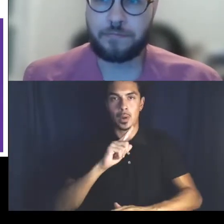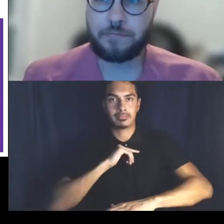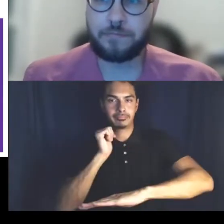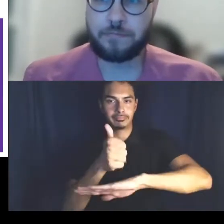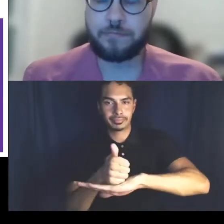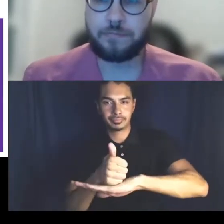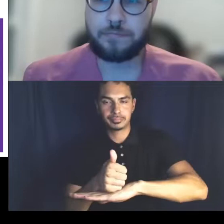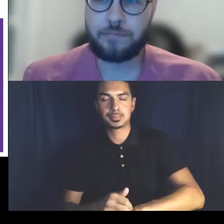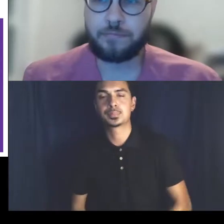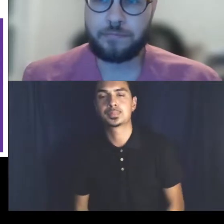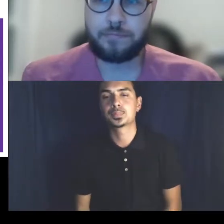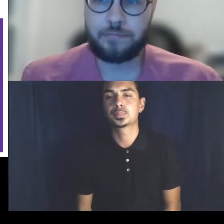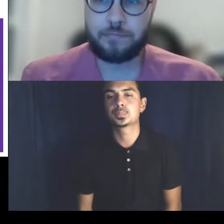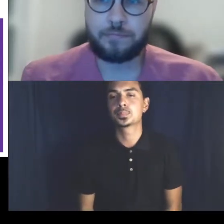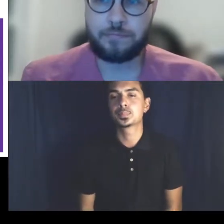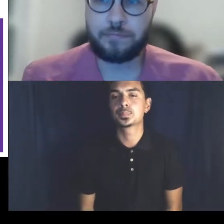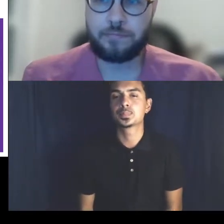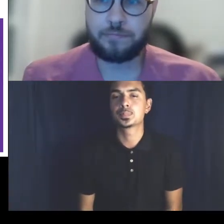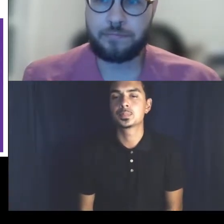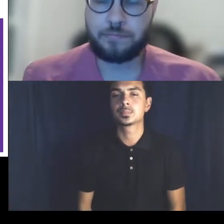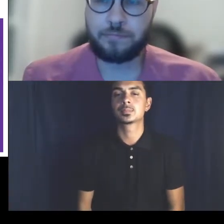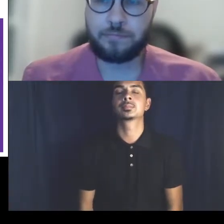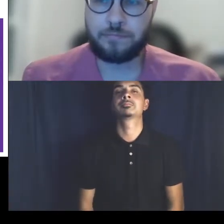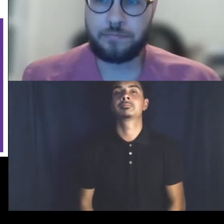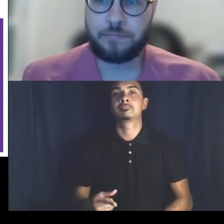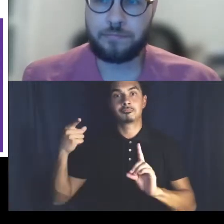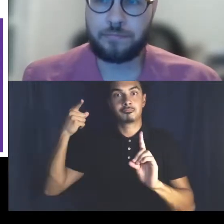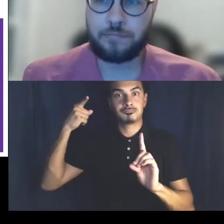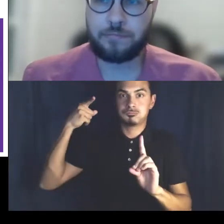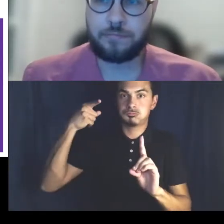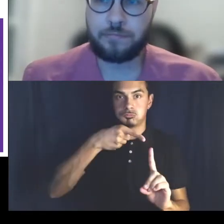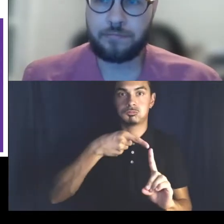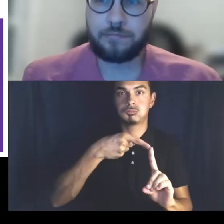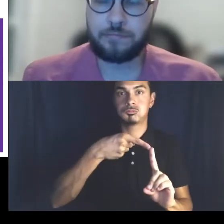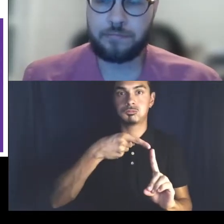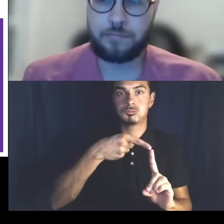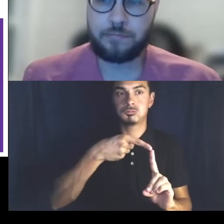but more important to my personal experience as a queer